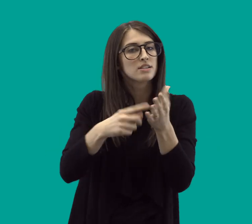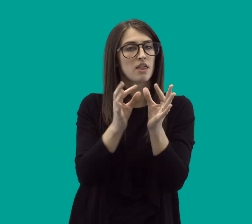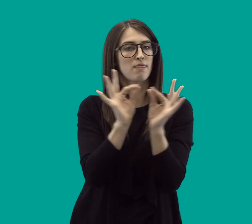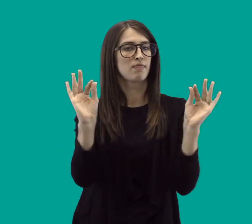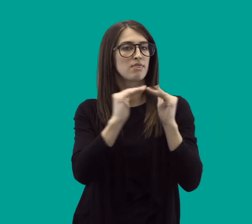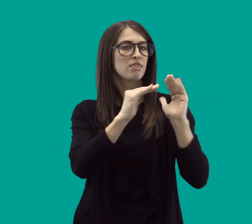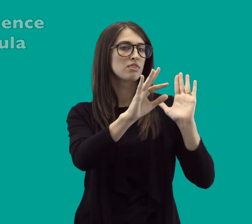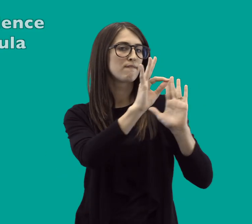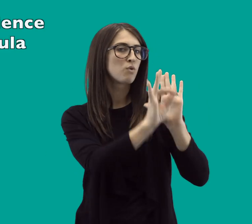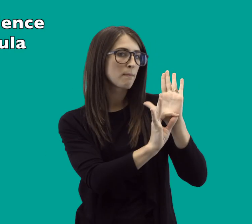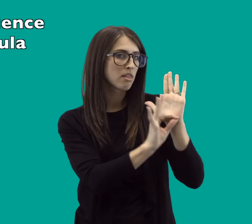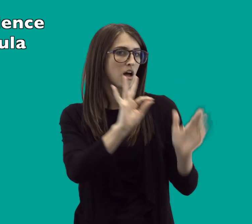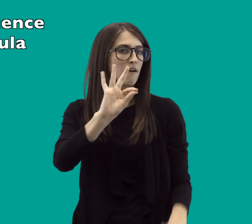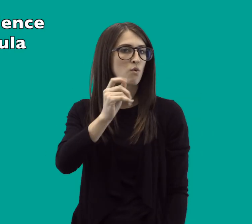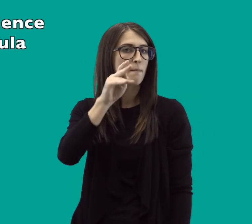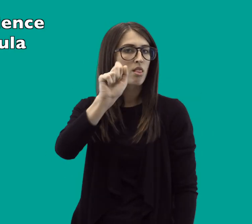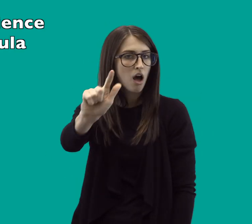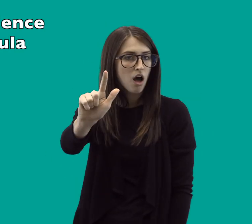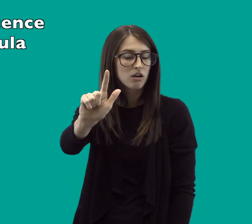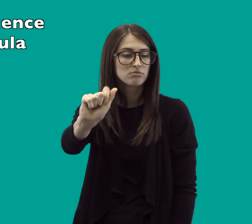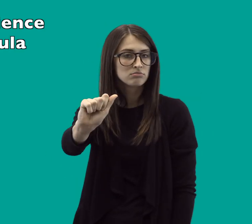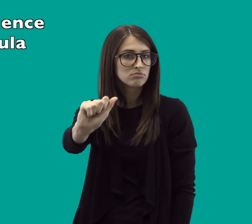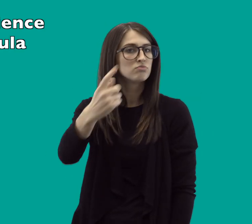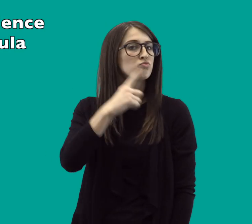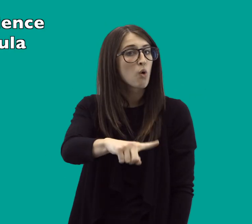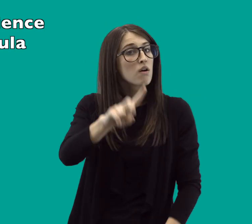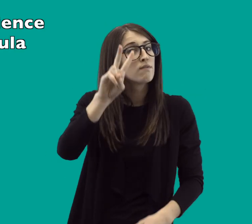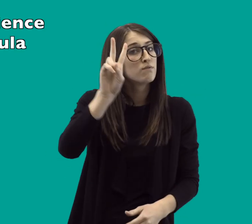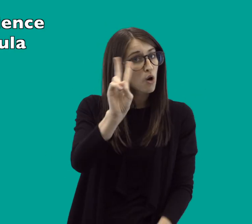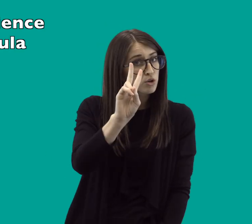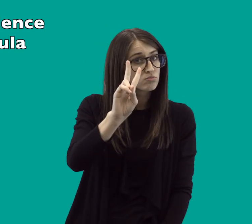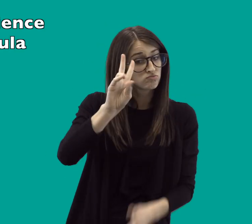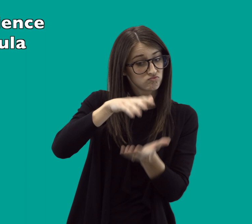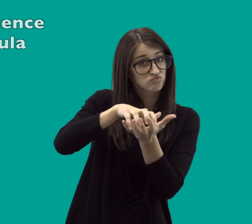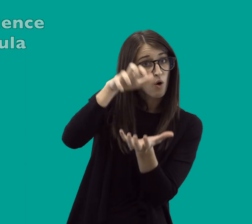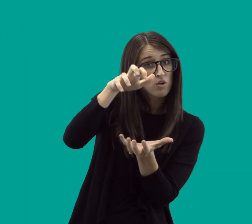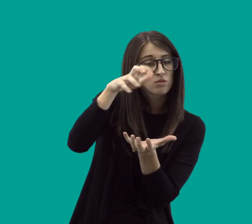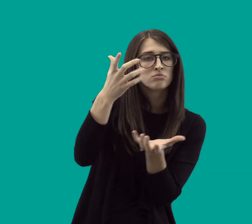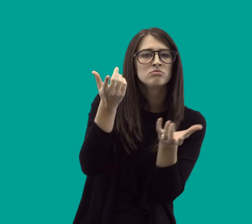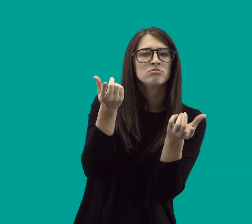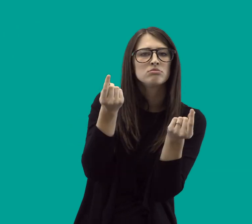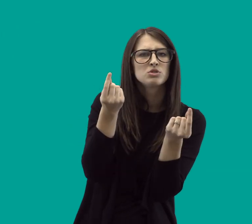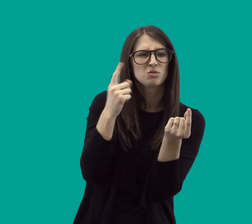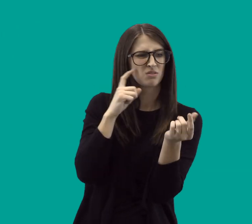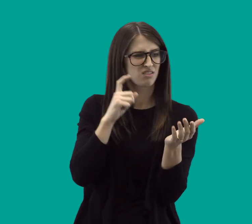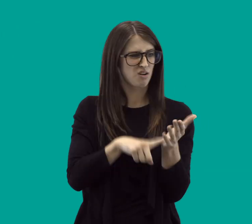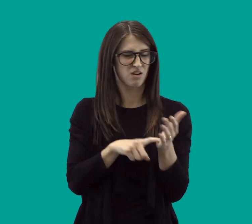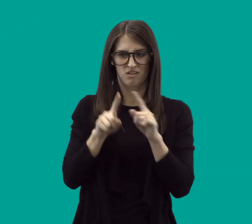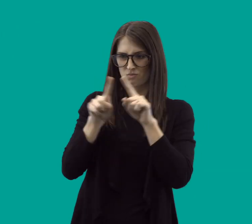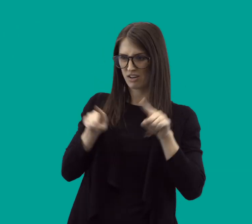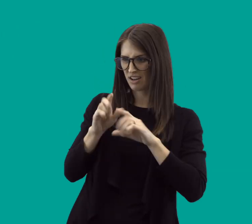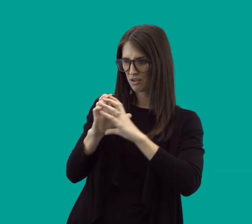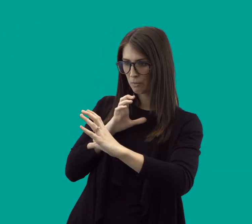Then we're able to discuss the volume formula. They notice the rectangular prisms formula is